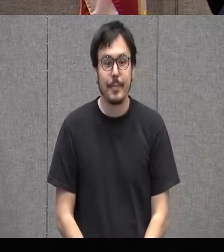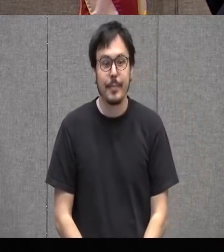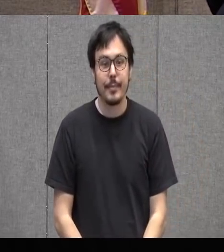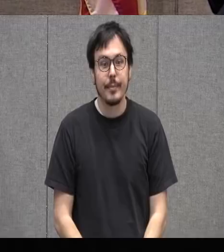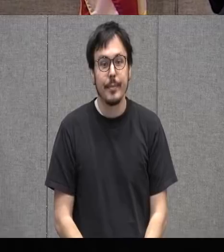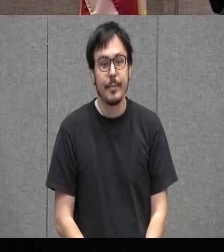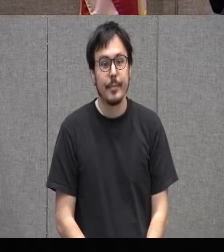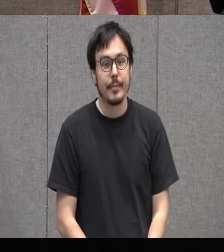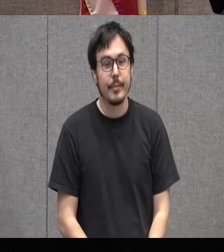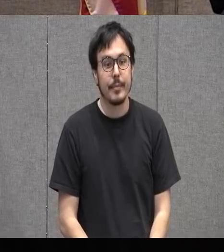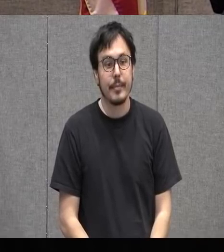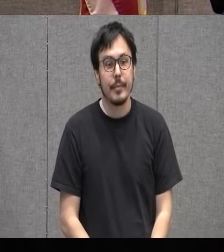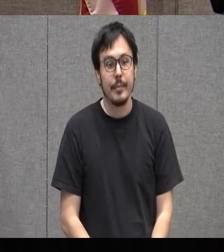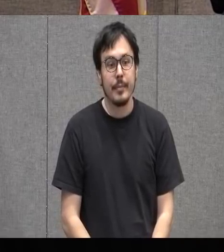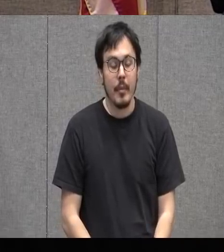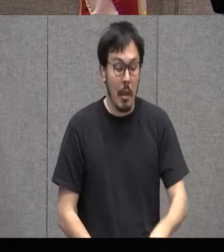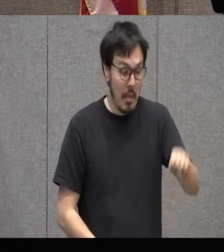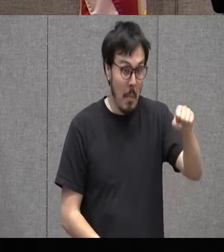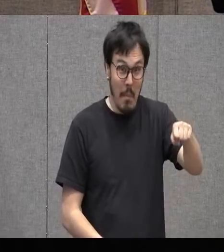And the bag was filled with gas.